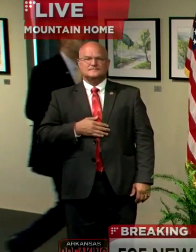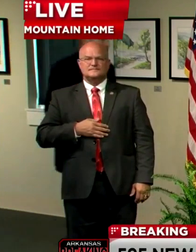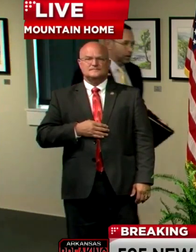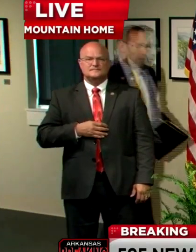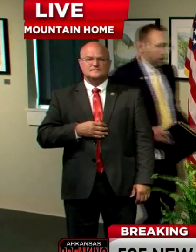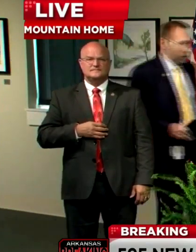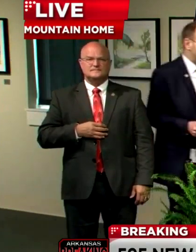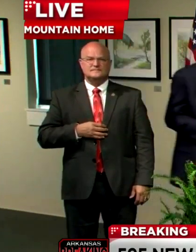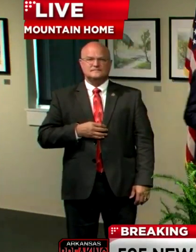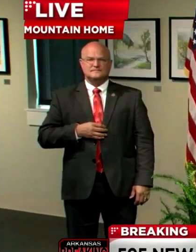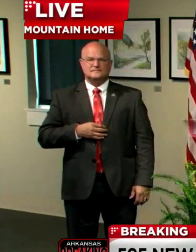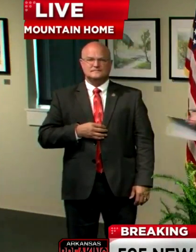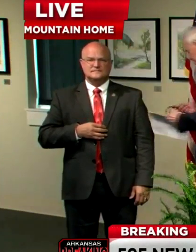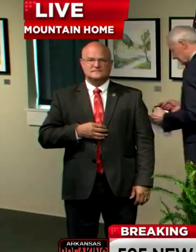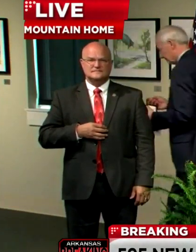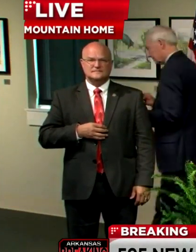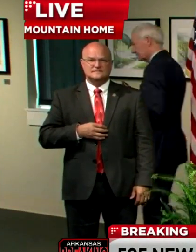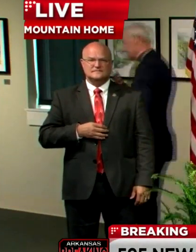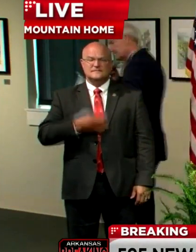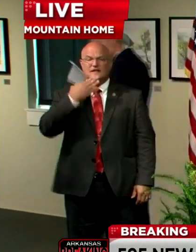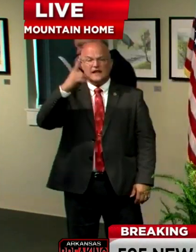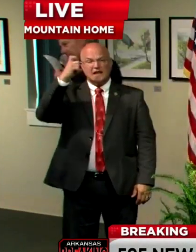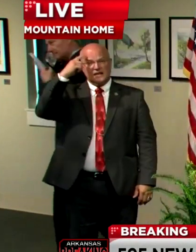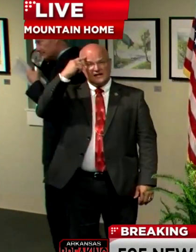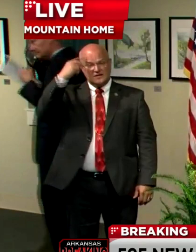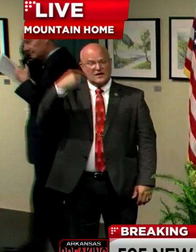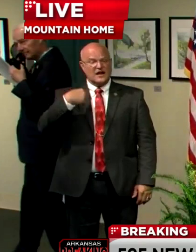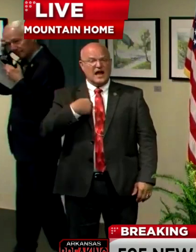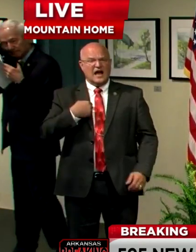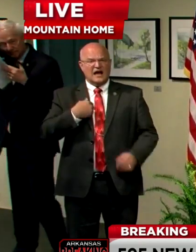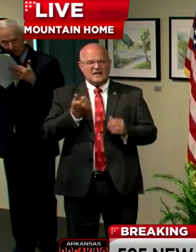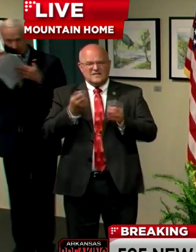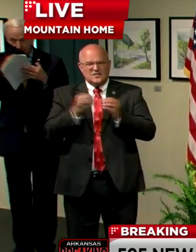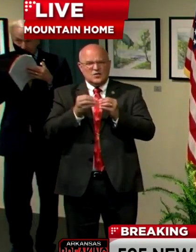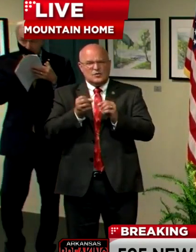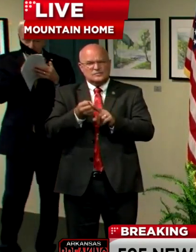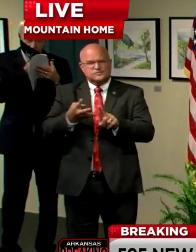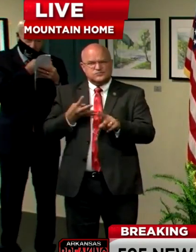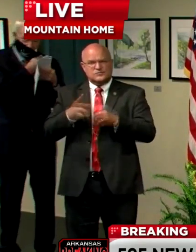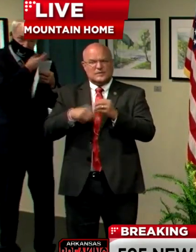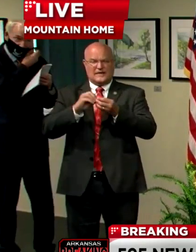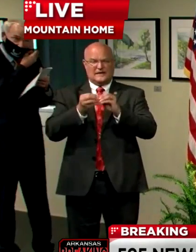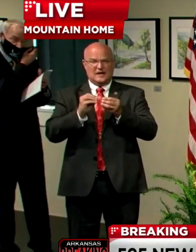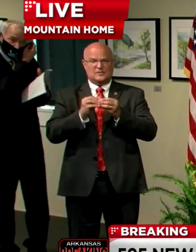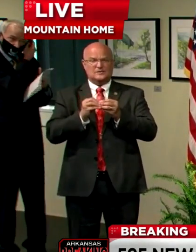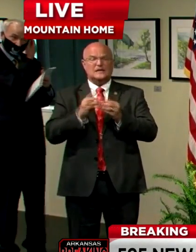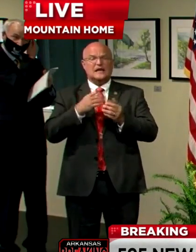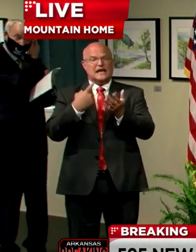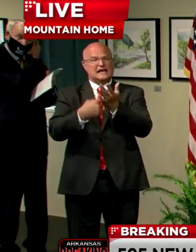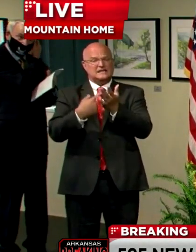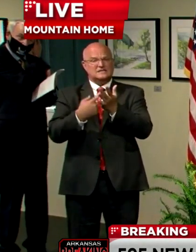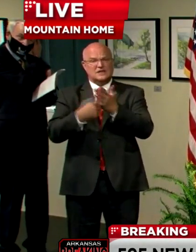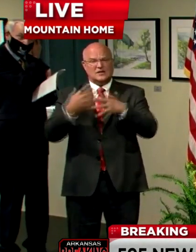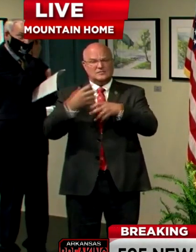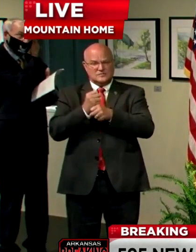DOCTOR SMITH HAS BEEN A REAL LEADER, WOULD YOU, MAKE COMMENTS DOCTOR SMITH? Dr. Smith: THANK YOU